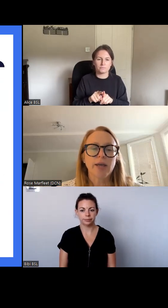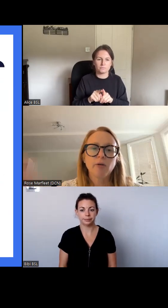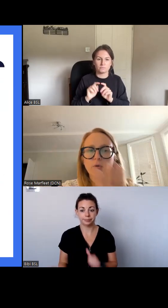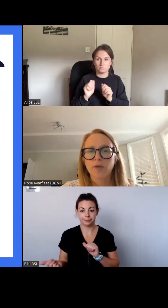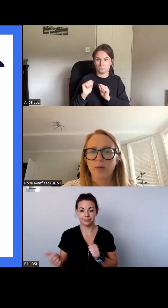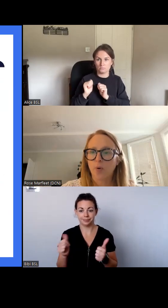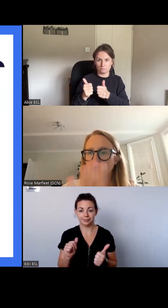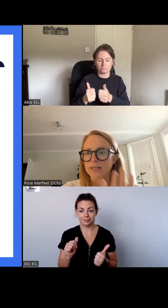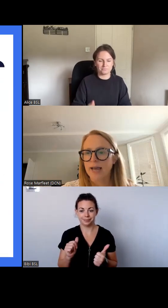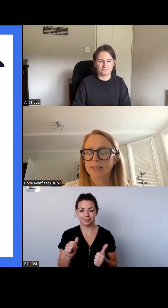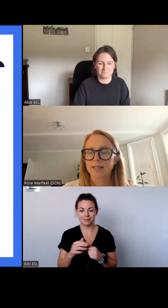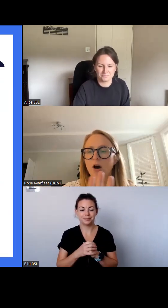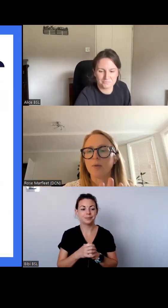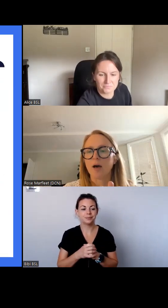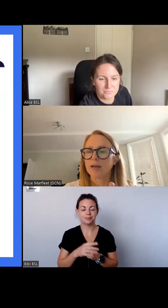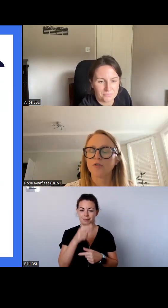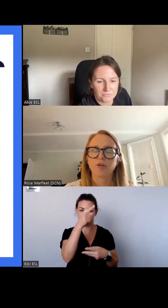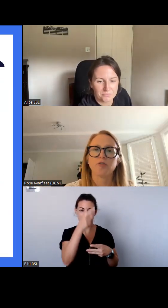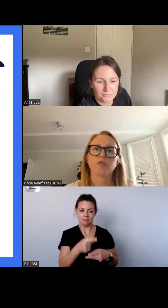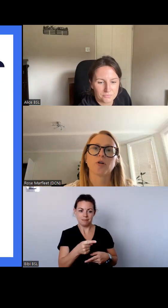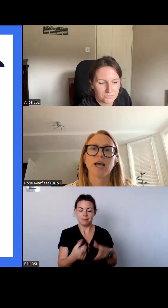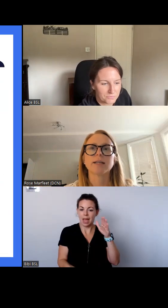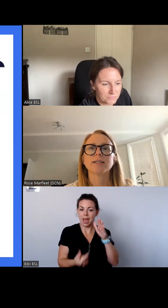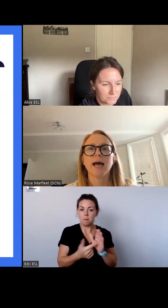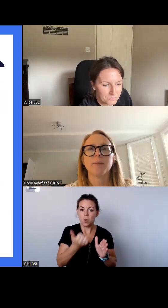Here are all the important dates, the timeline for the project.